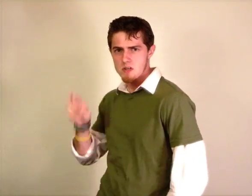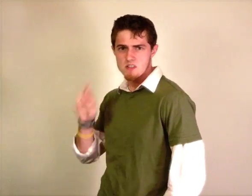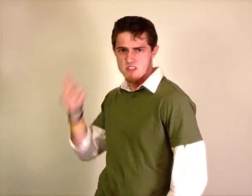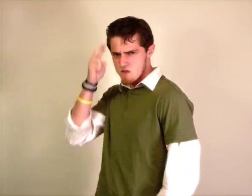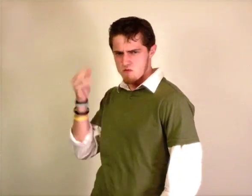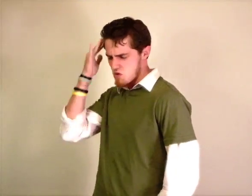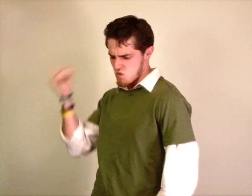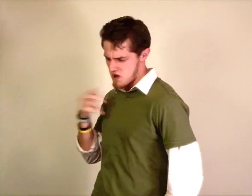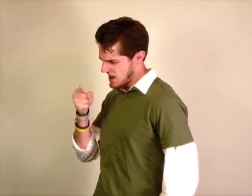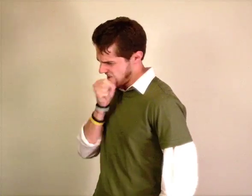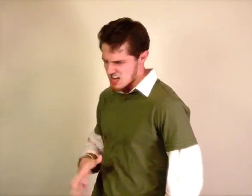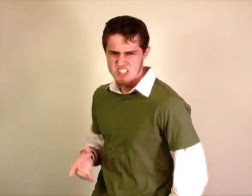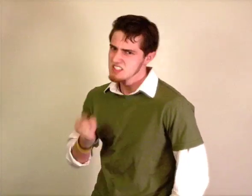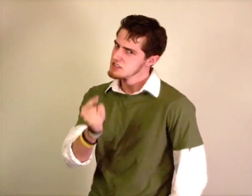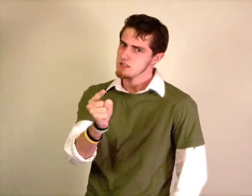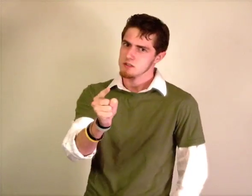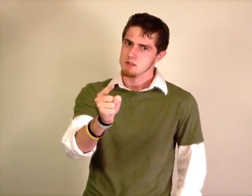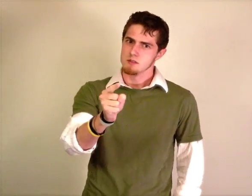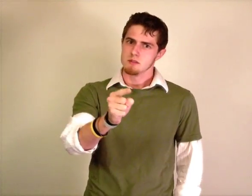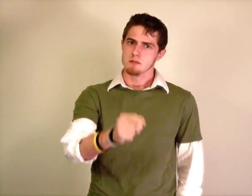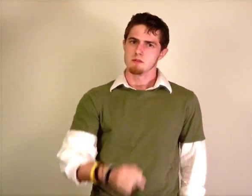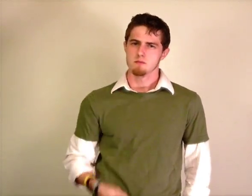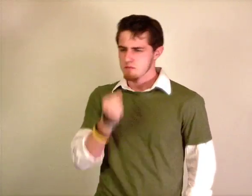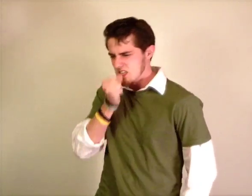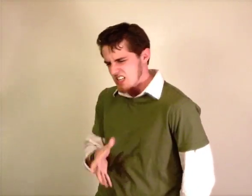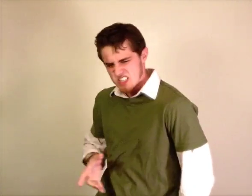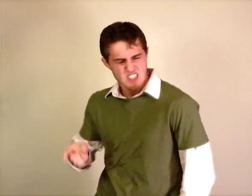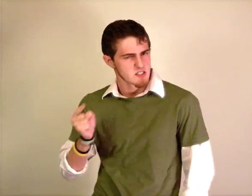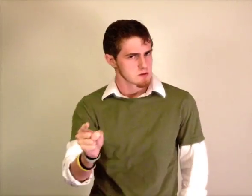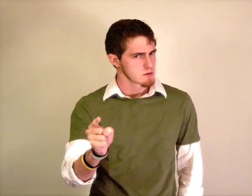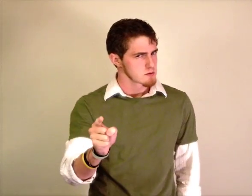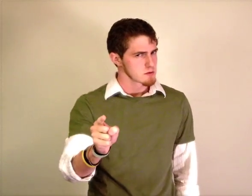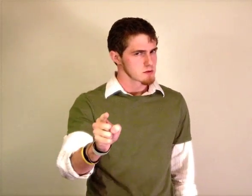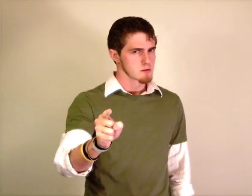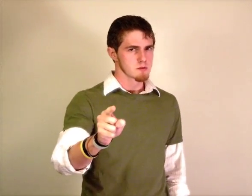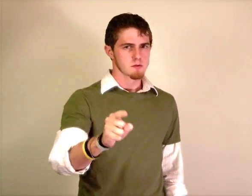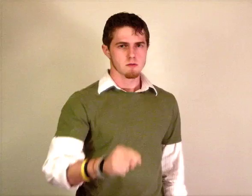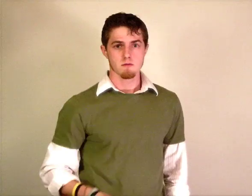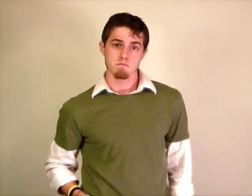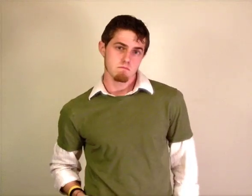The 7 things I hate about you, oh you 7 REASONS WHY I HATE-YOU, HATE YOU